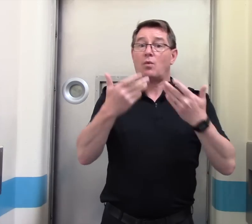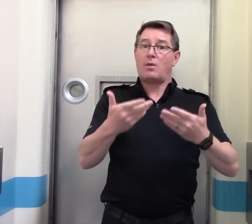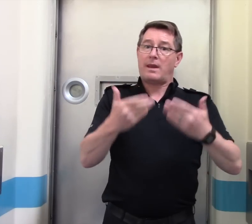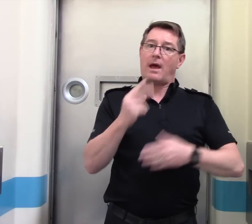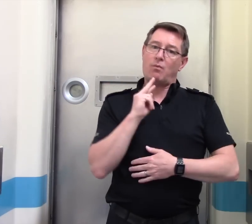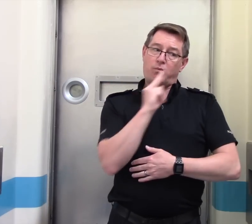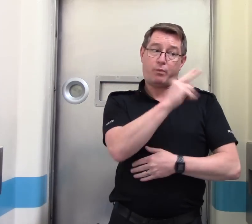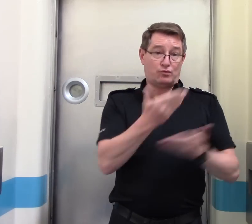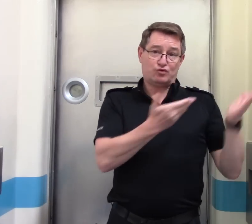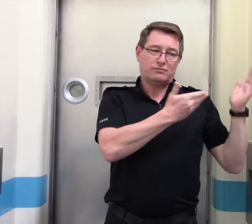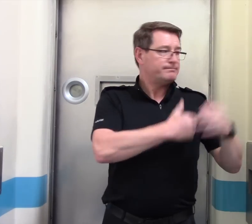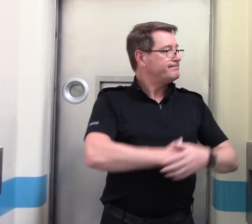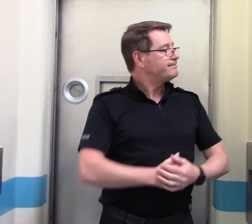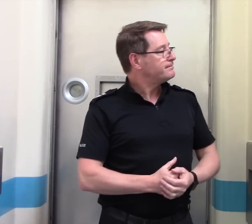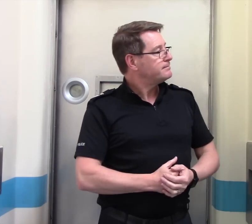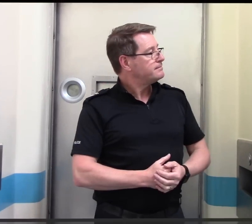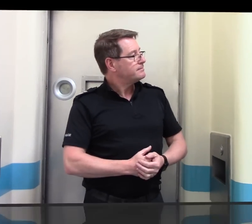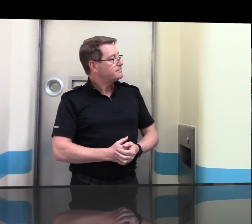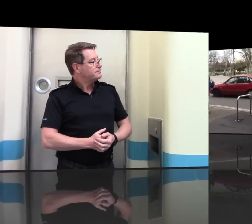Now let's watch the video.